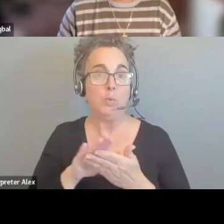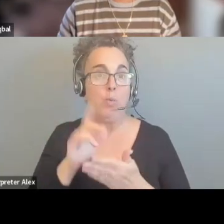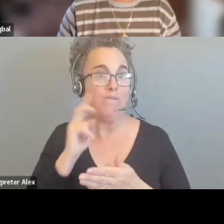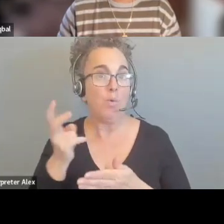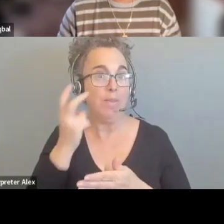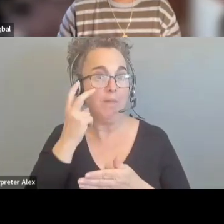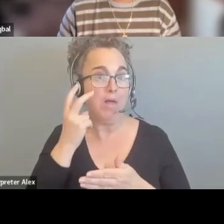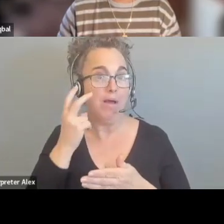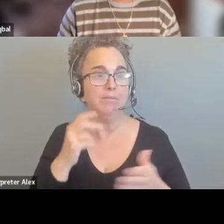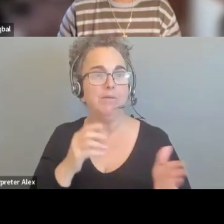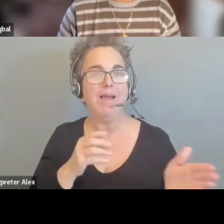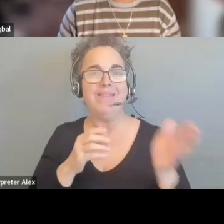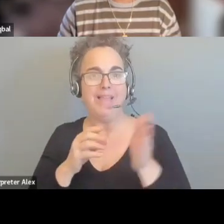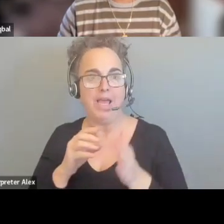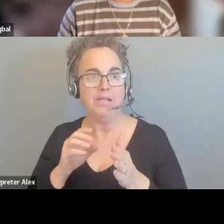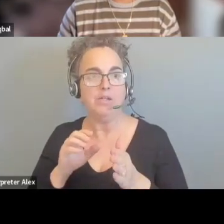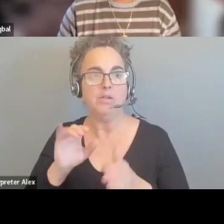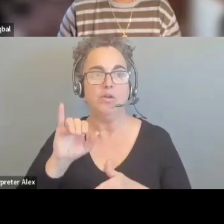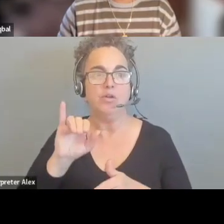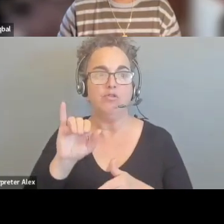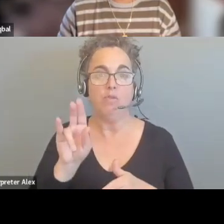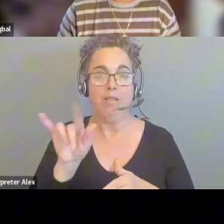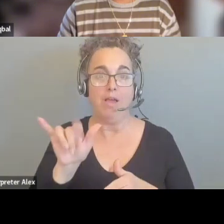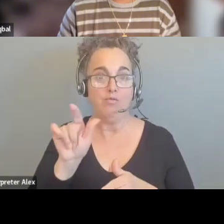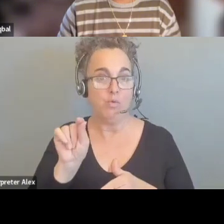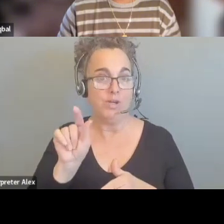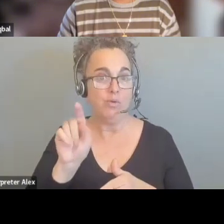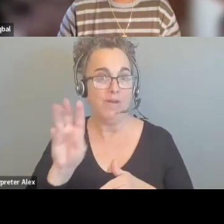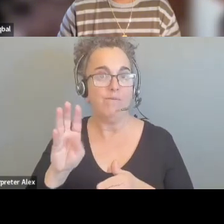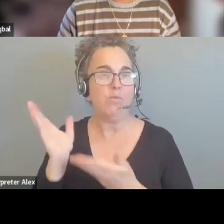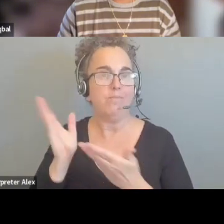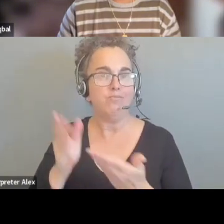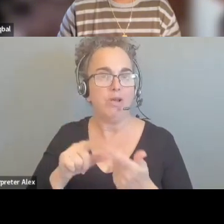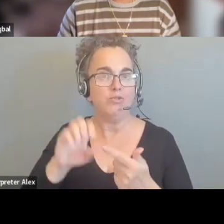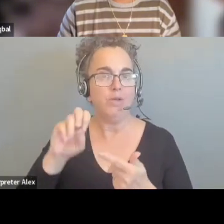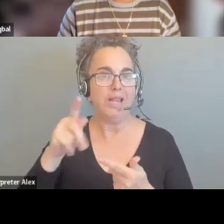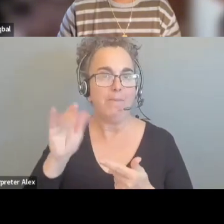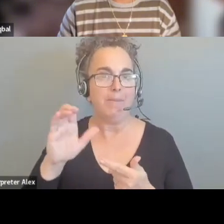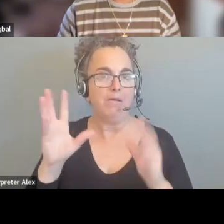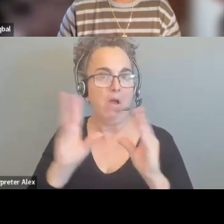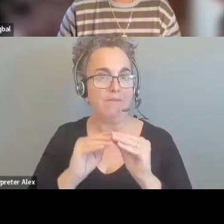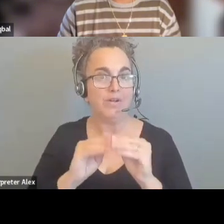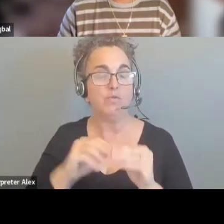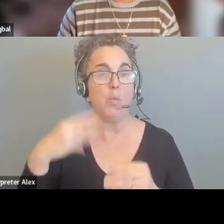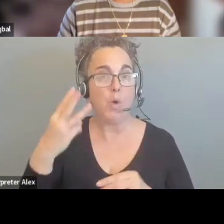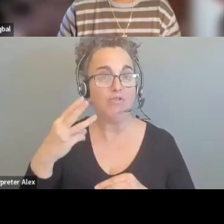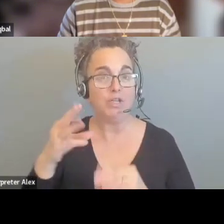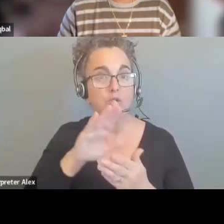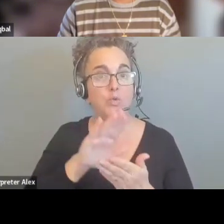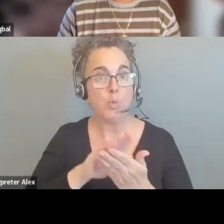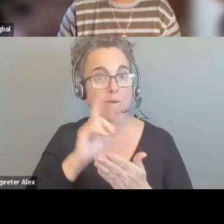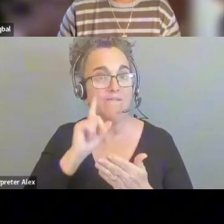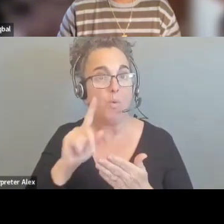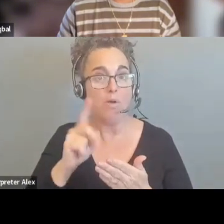I brought this to the EPIQ Conference at Washington State School for the Blind, where I taught a room of 70 teachers